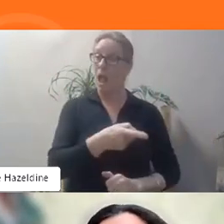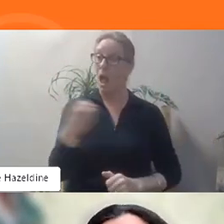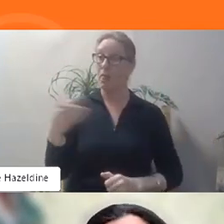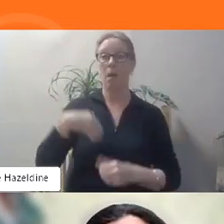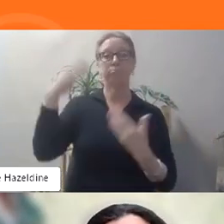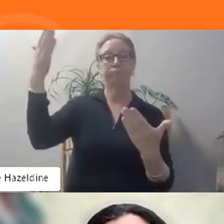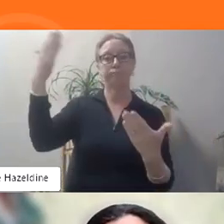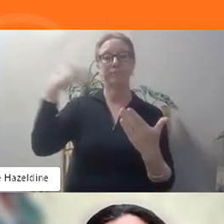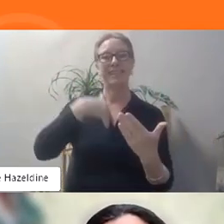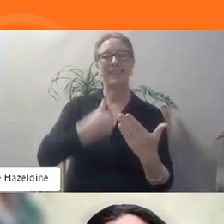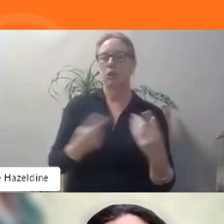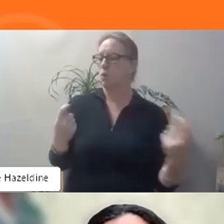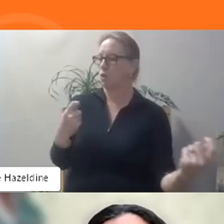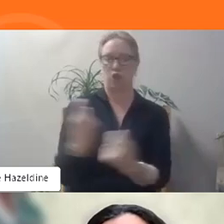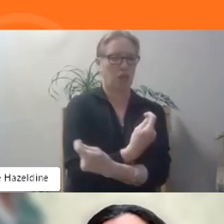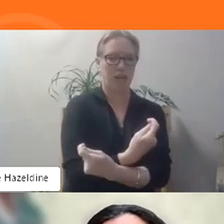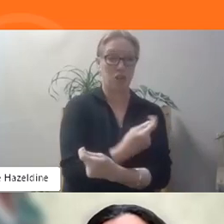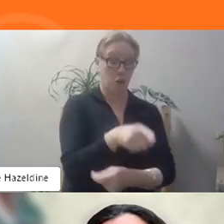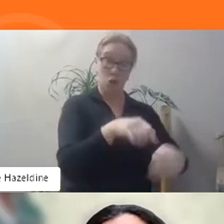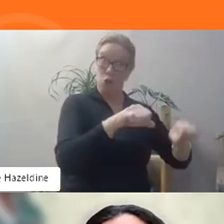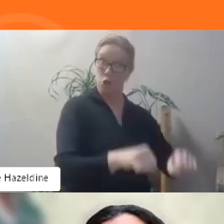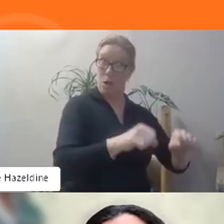script from one where the student is the problem to one where the